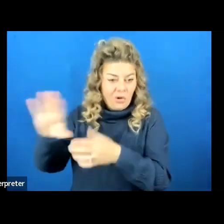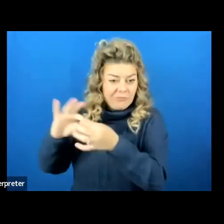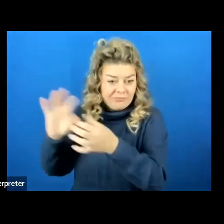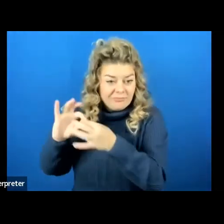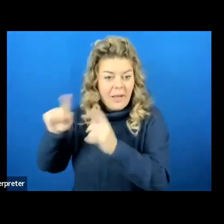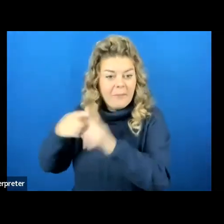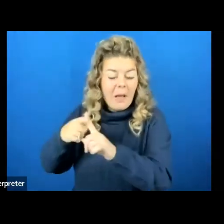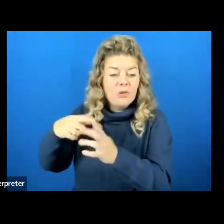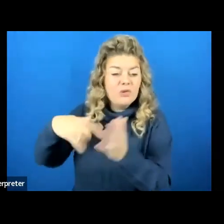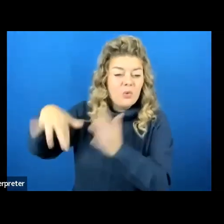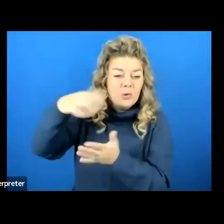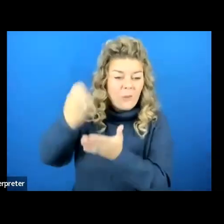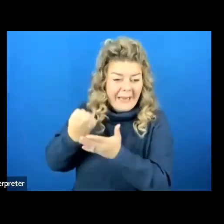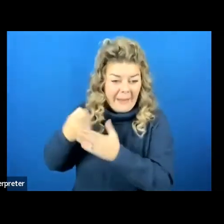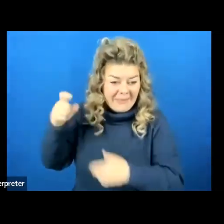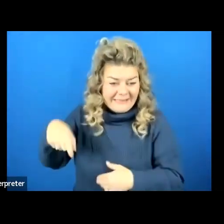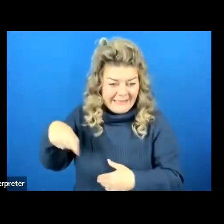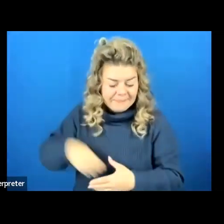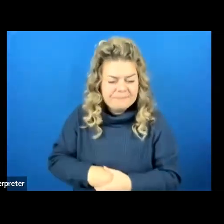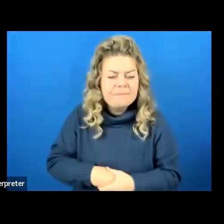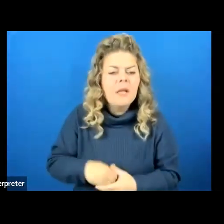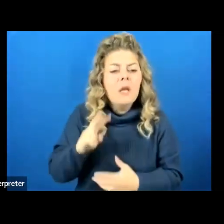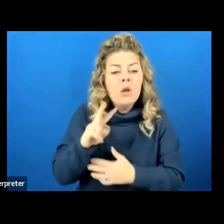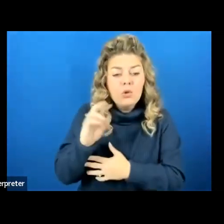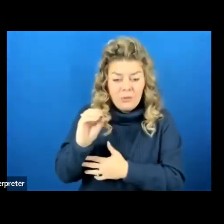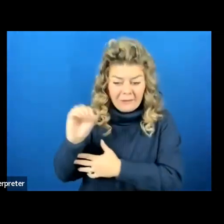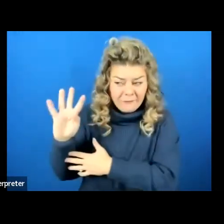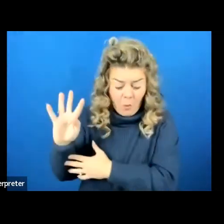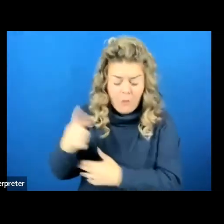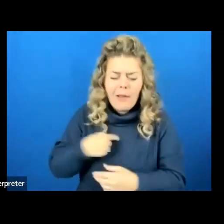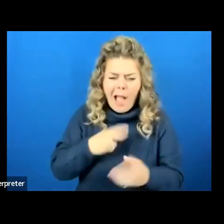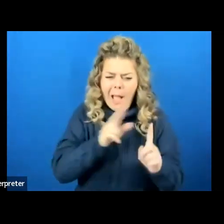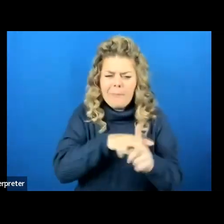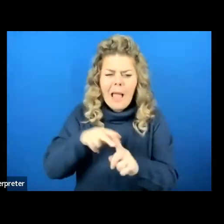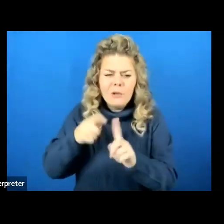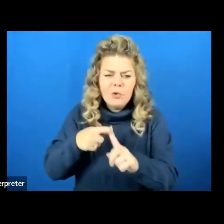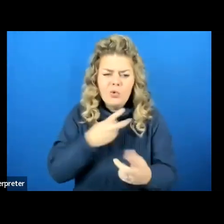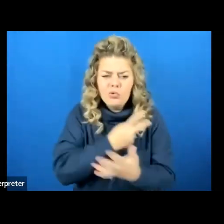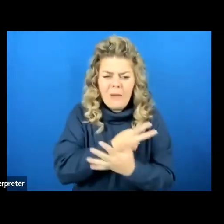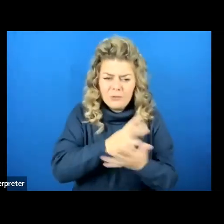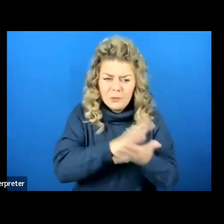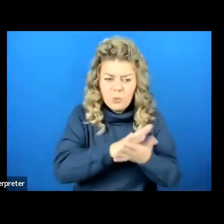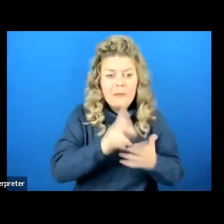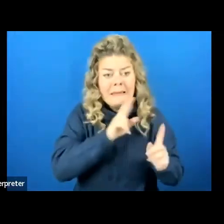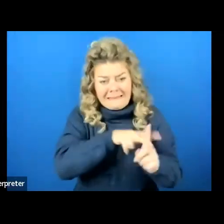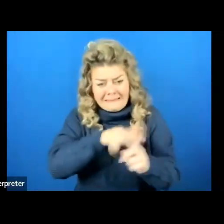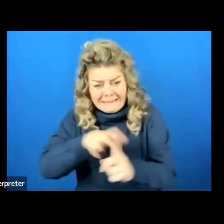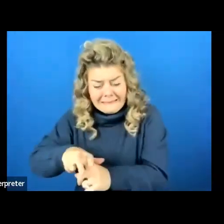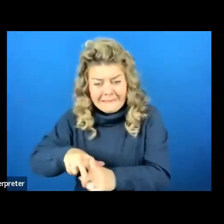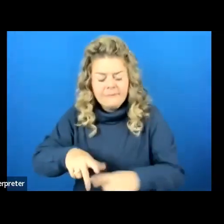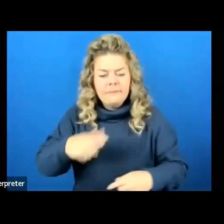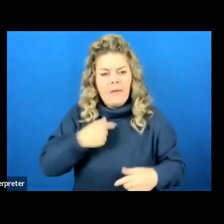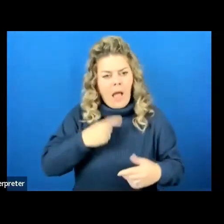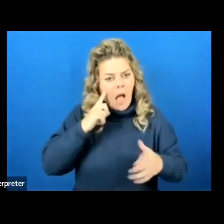In 2004, I was applying to graduate schools. In my research, I discovered a dual degree program at the